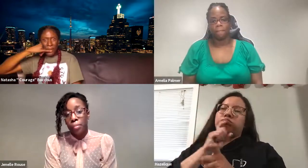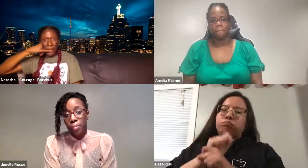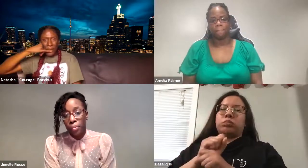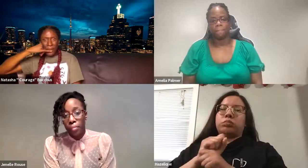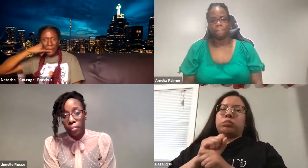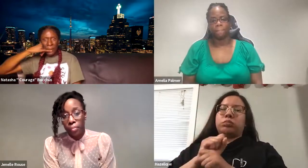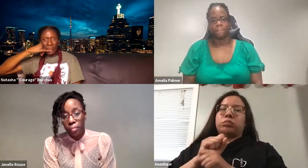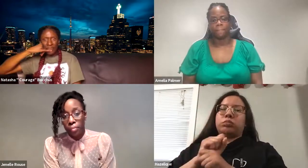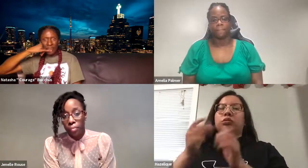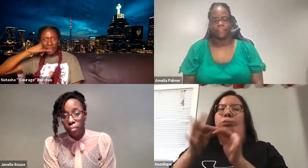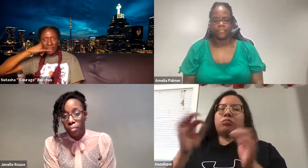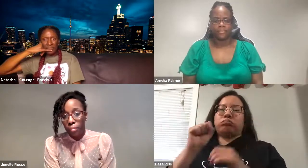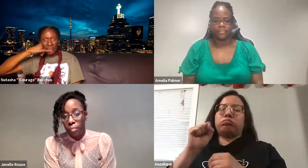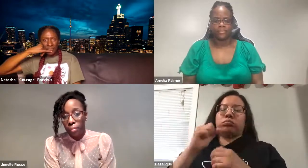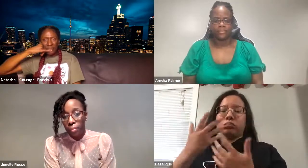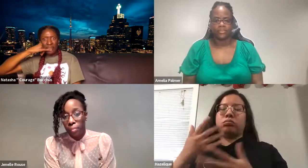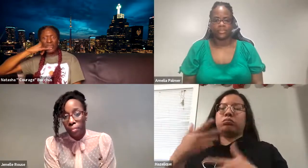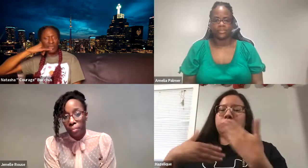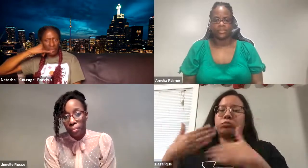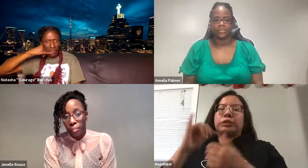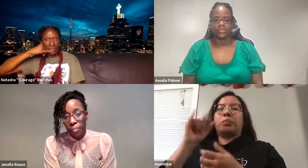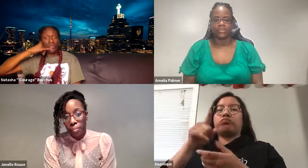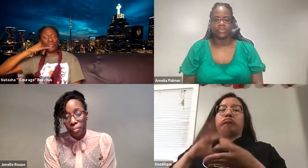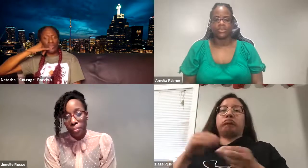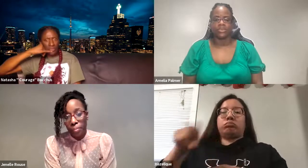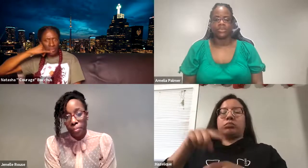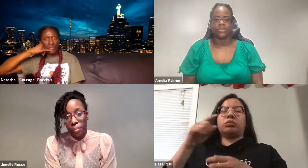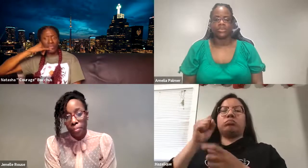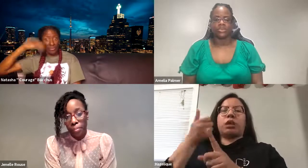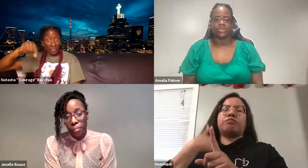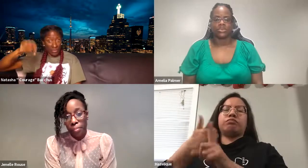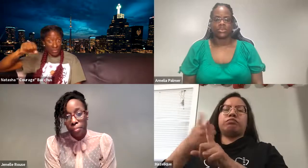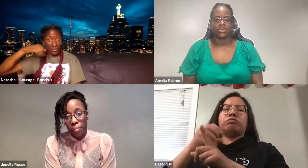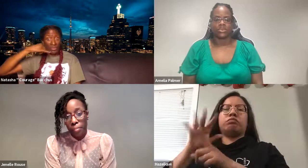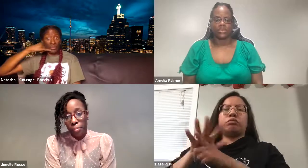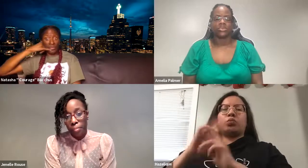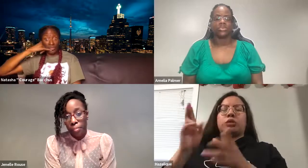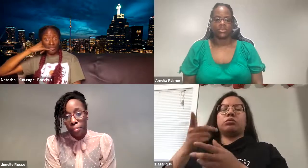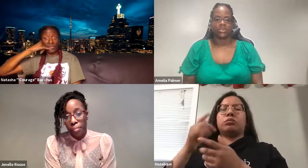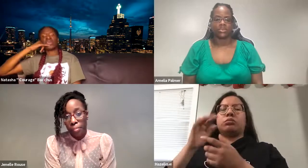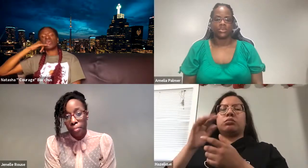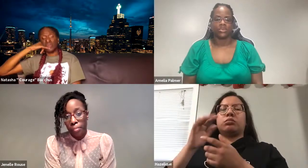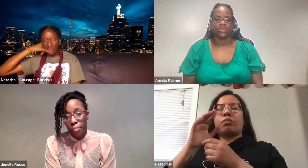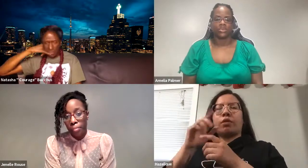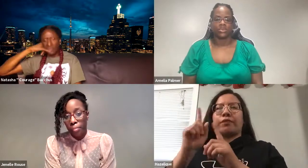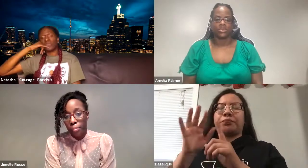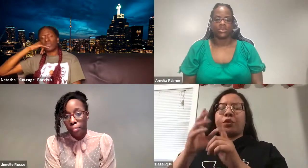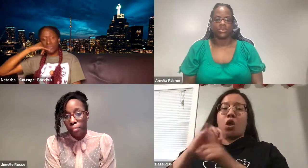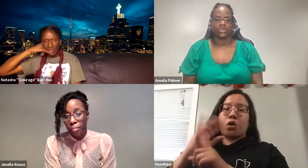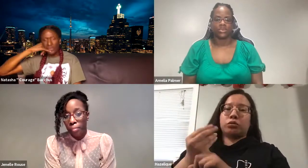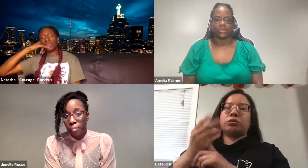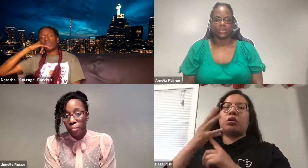so ASL is a language that i've used my whole life and had exposure to that